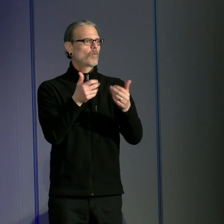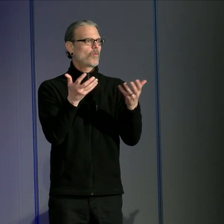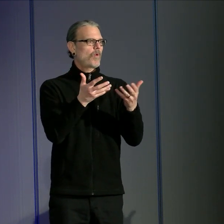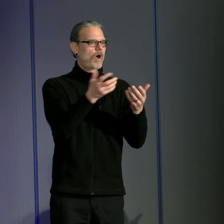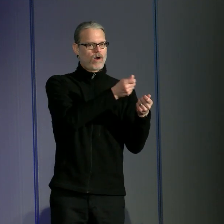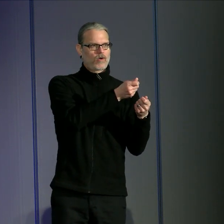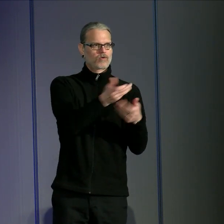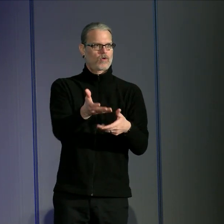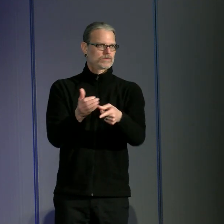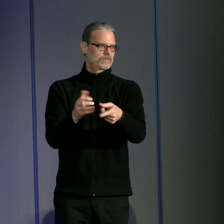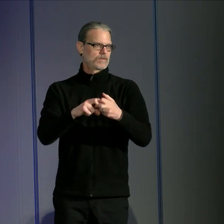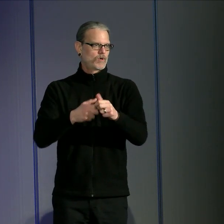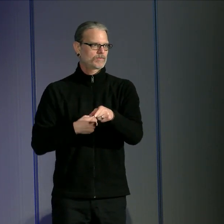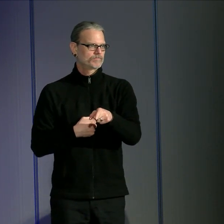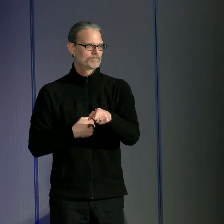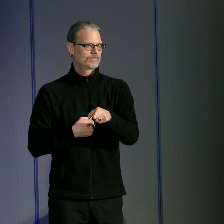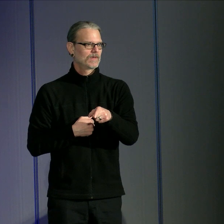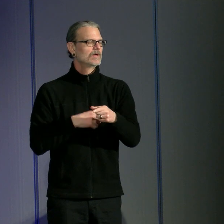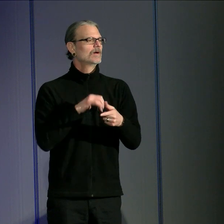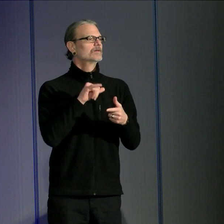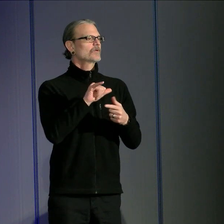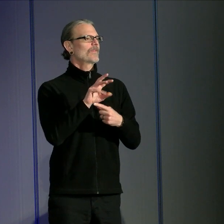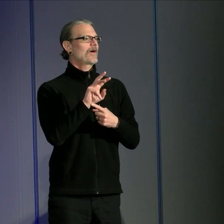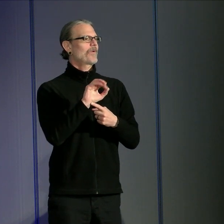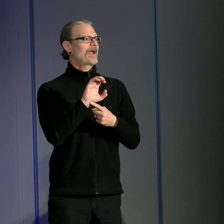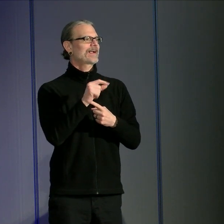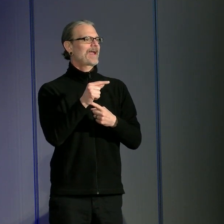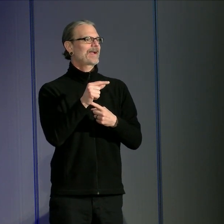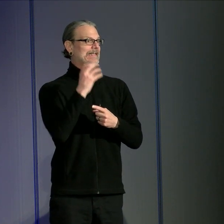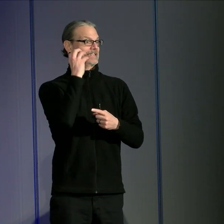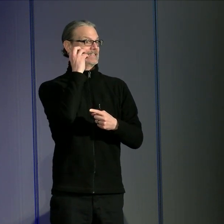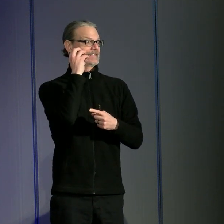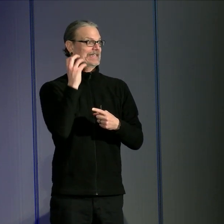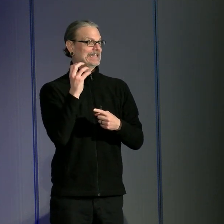So the level of WCAG density increased.